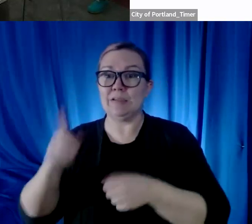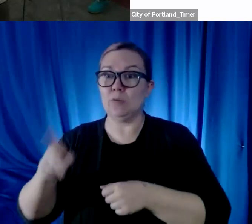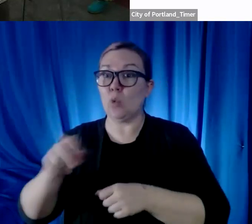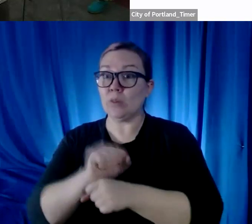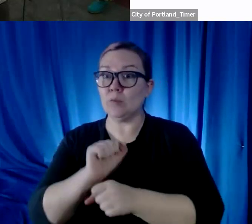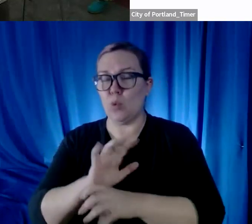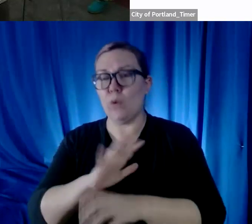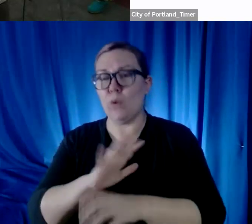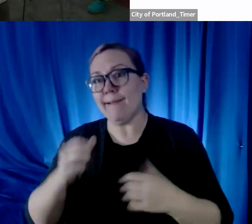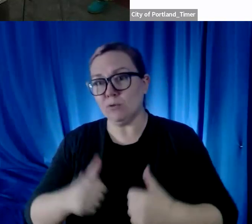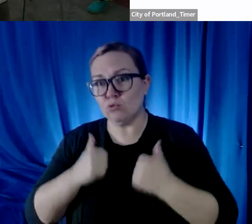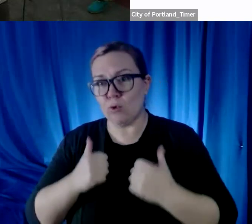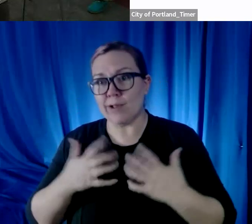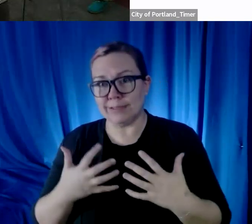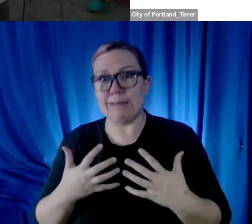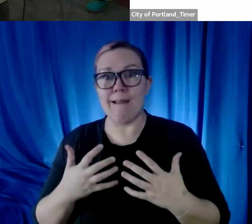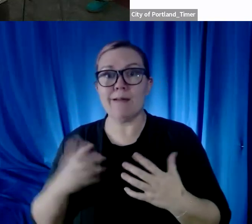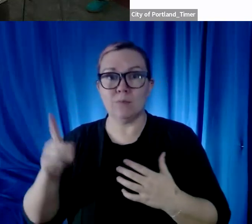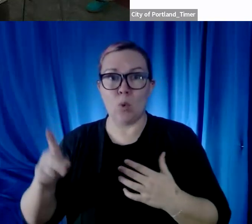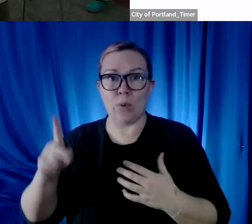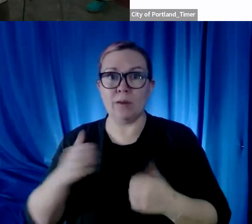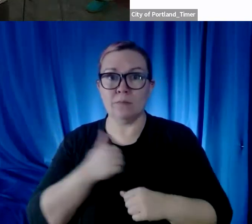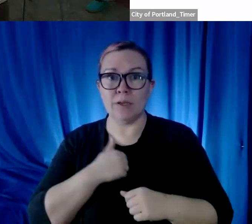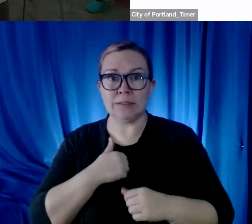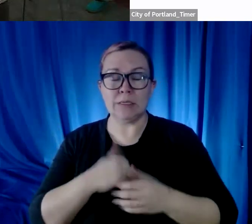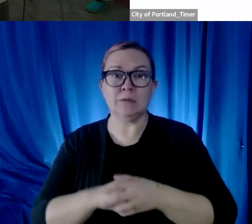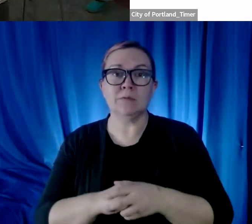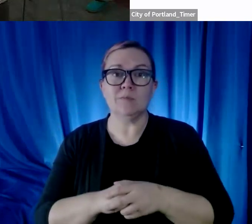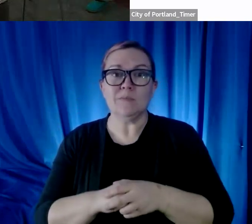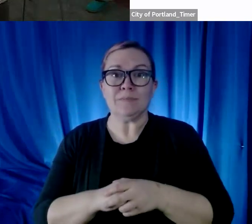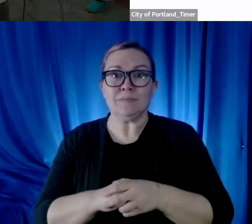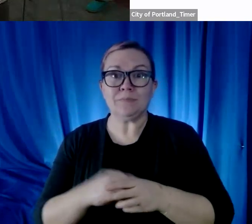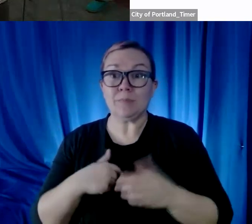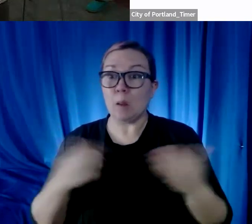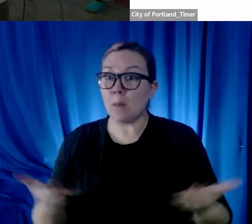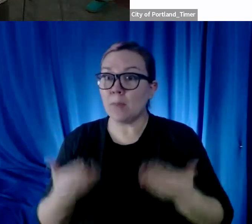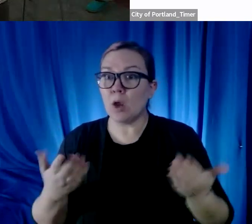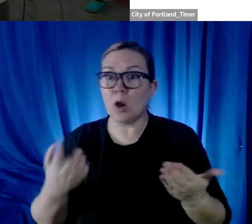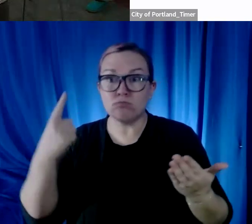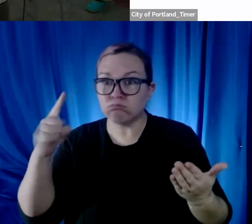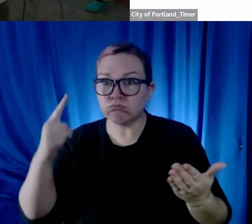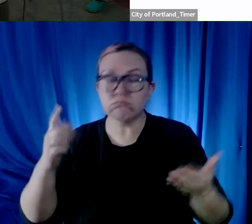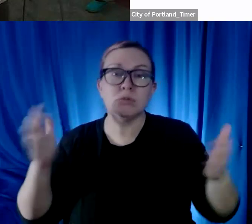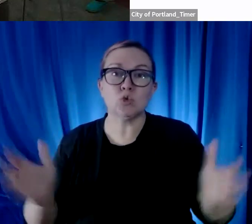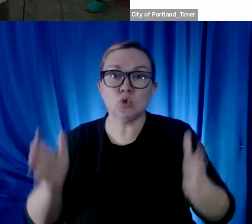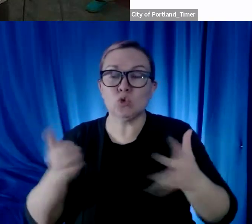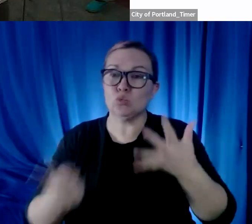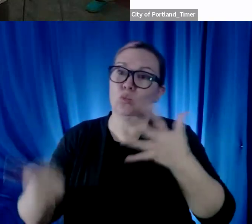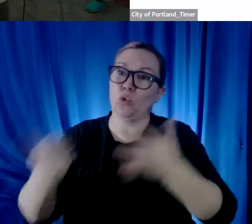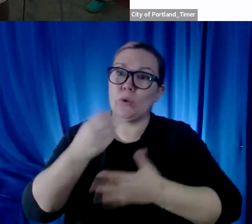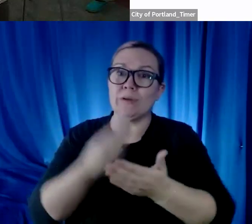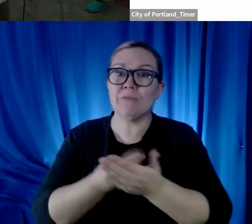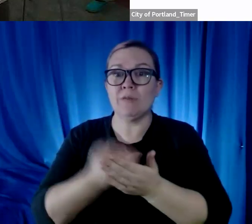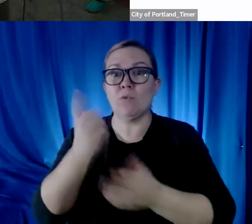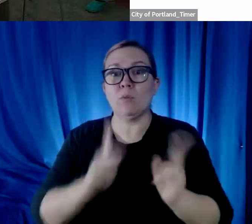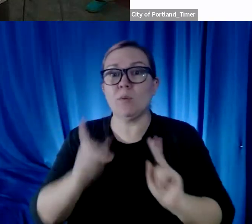Portland. And I am up here to encourage you to prioritize funding for the people who do the city's business.